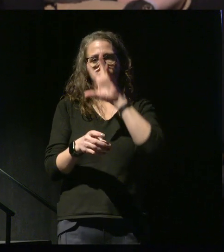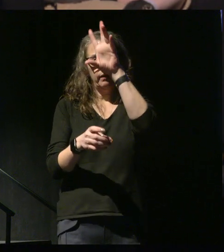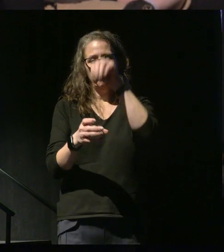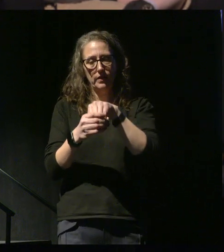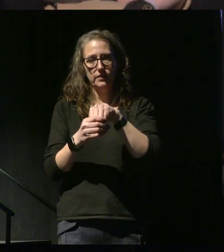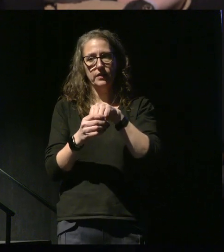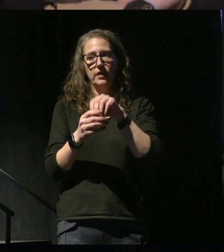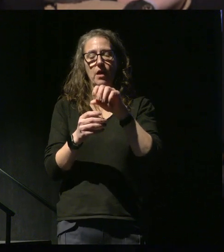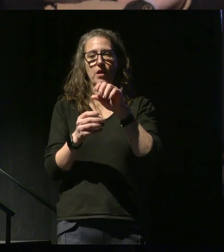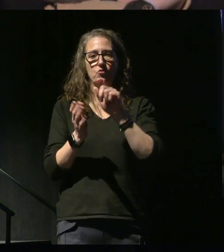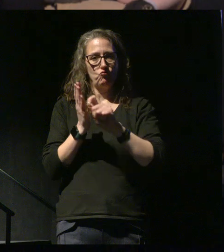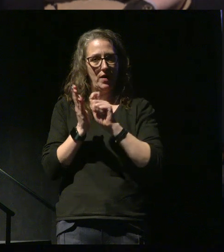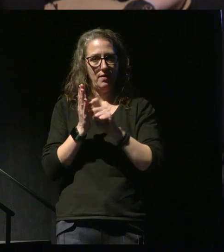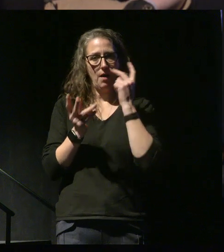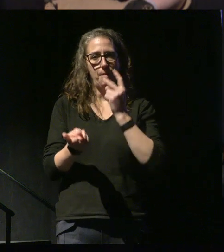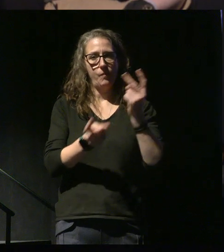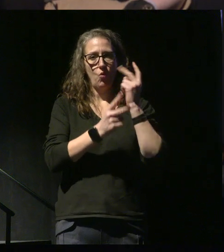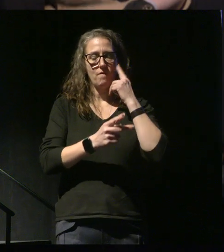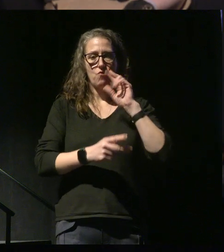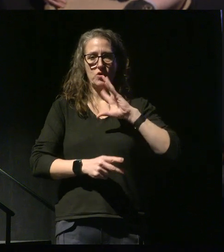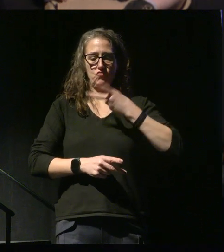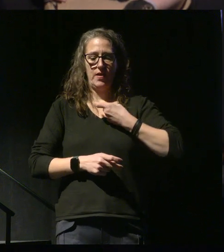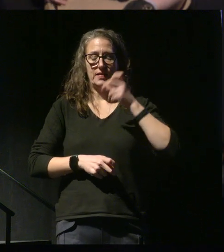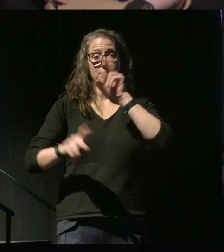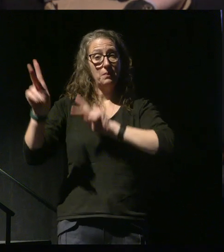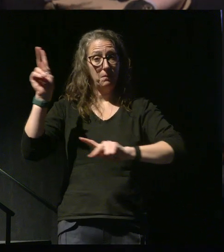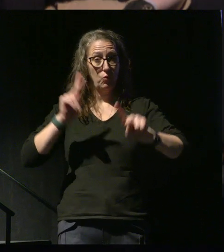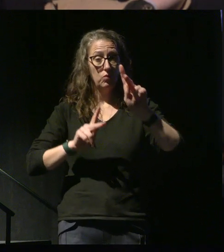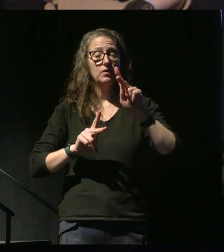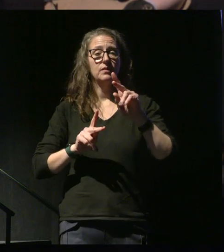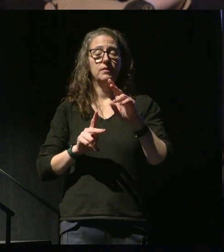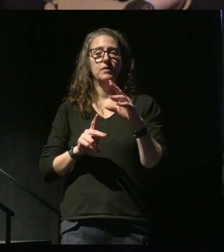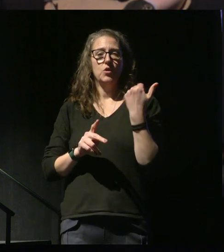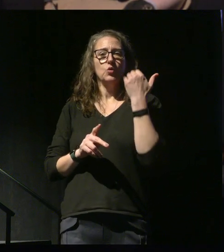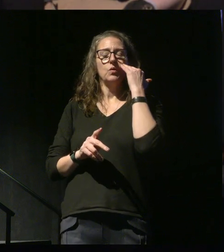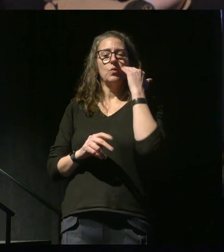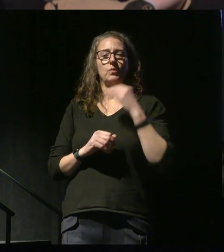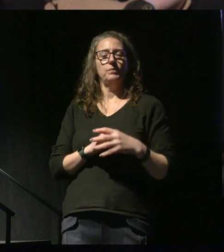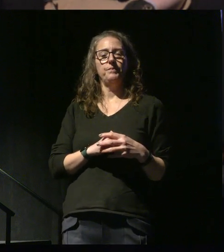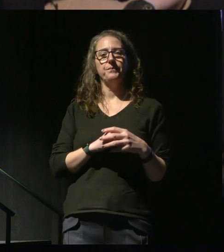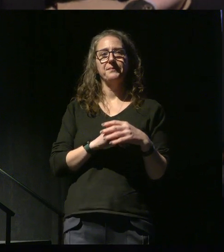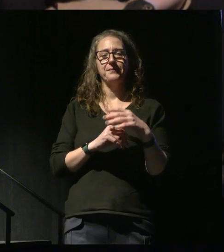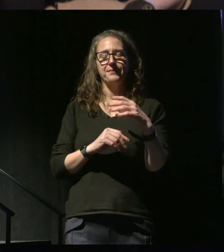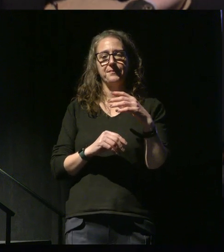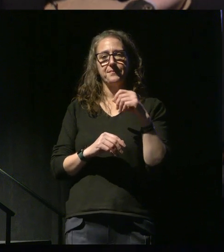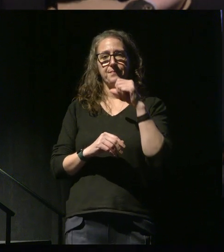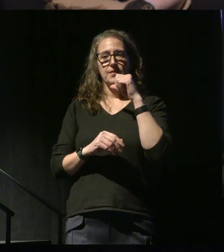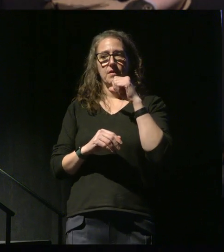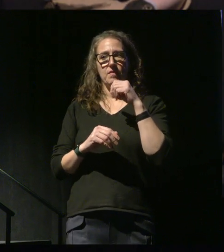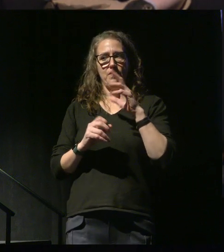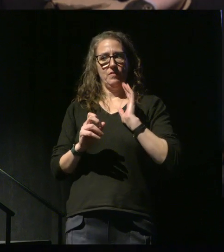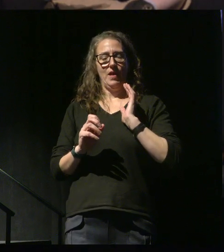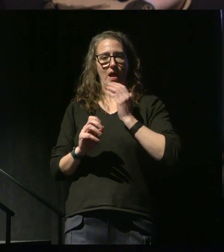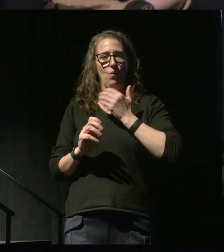for trans people, you know that positions the non-transcribing reader as an observer,